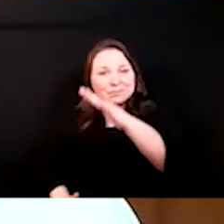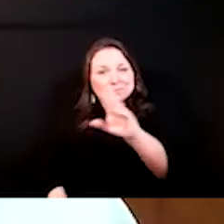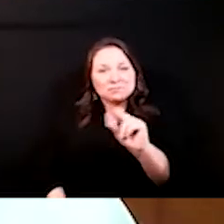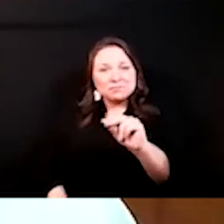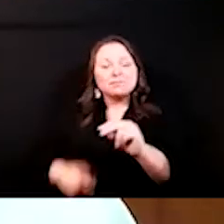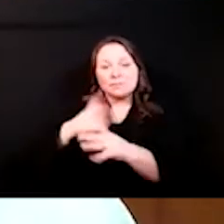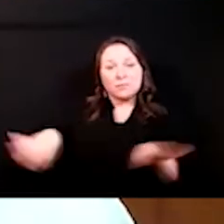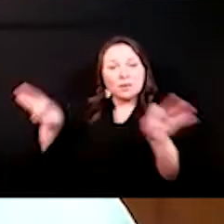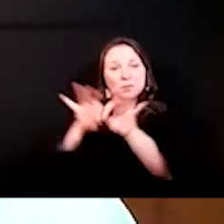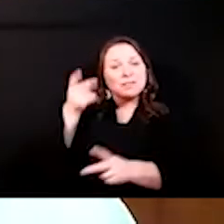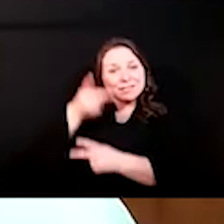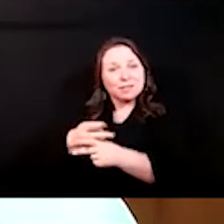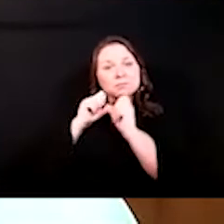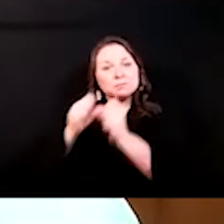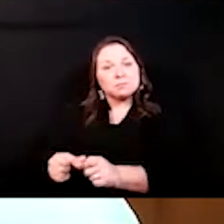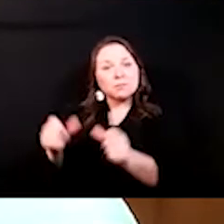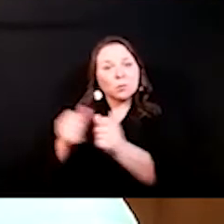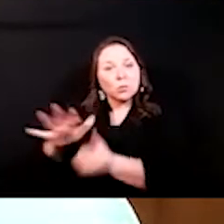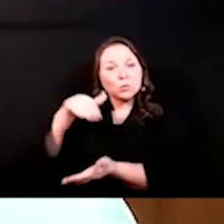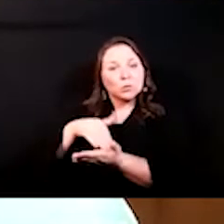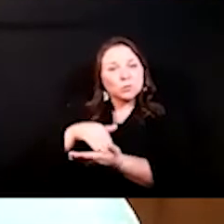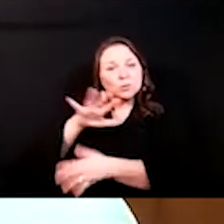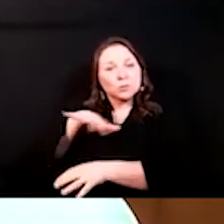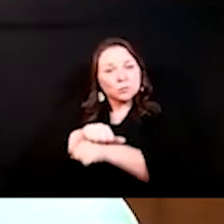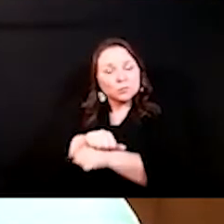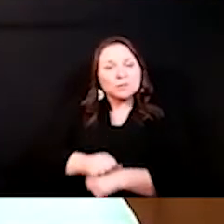GO AWAY. IT'S REALLY IMPORTANT TO MAINTAIN CONTINUITY OF